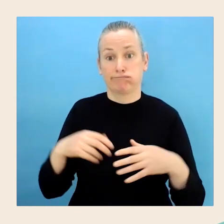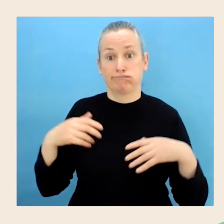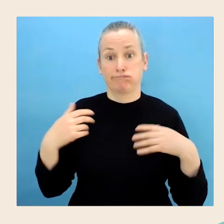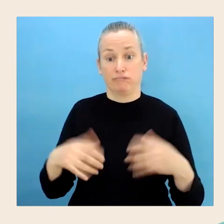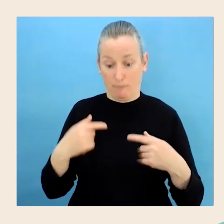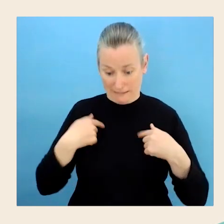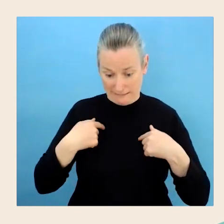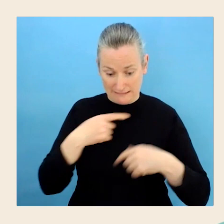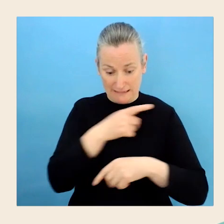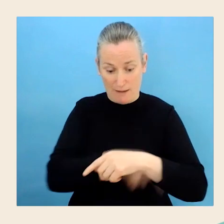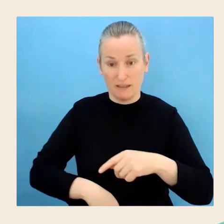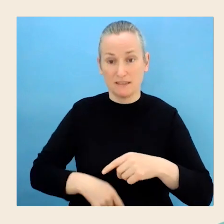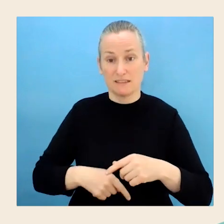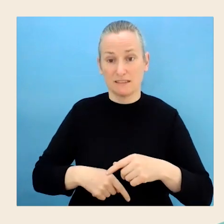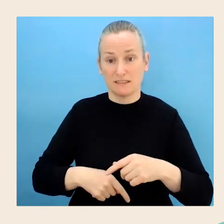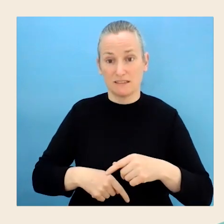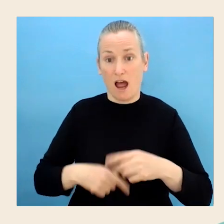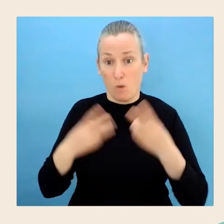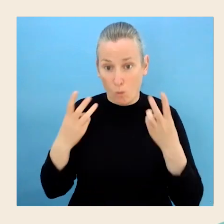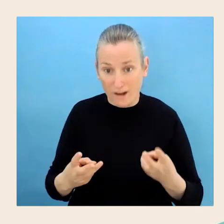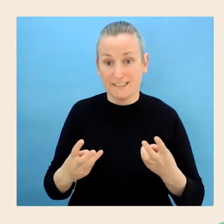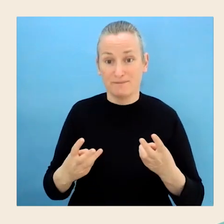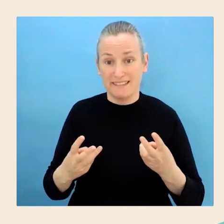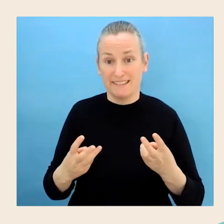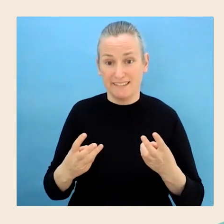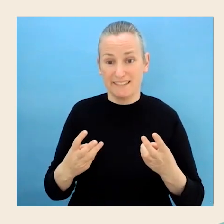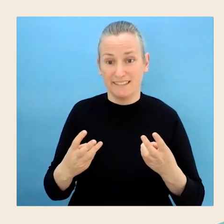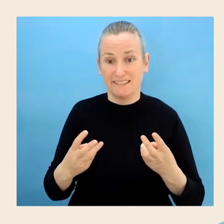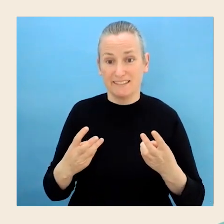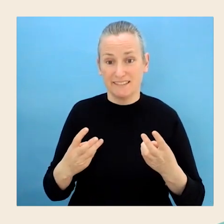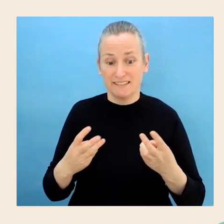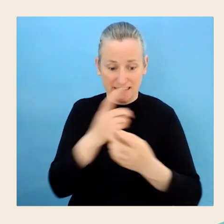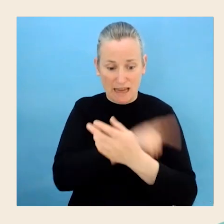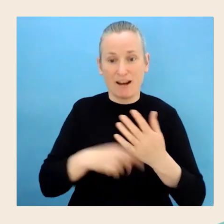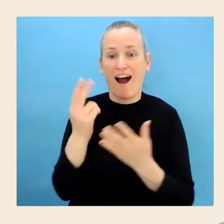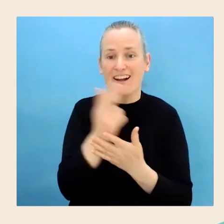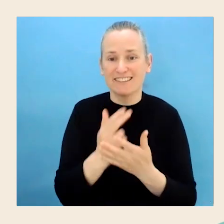as a disabled artist is, or I wanted to be a disabled artist,